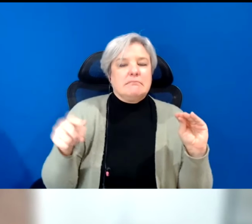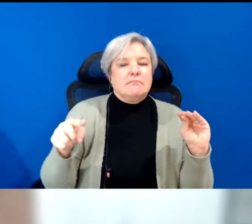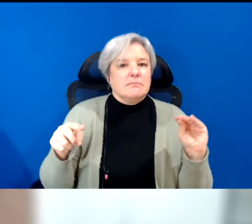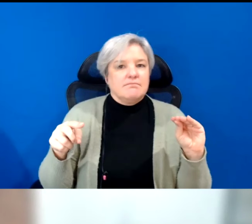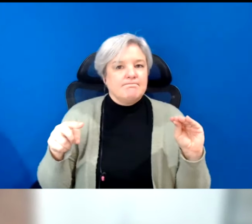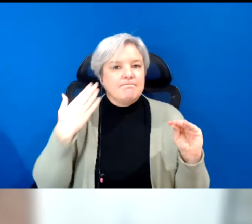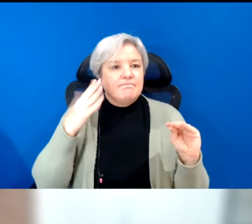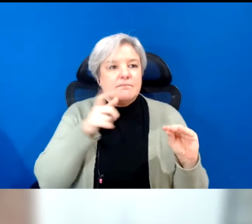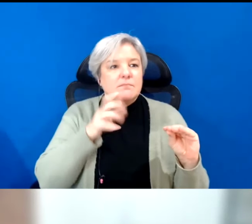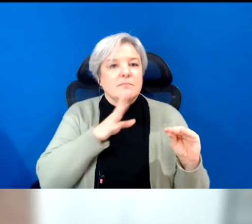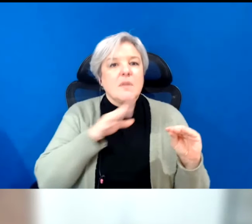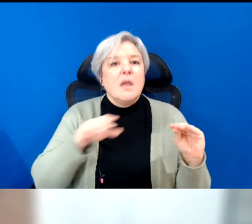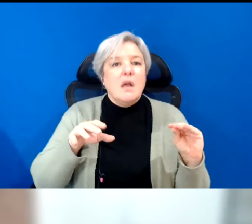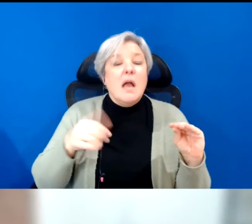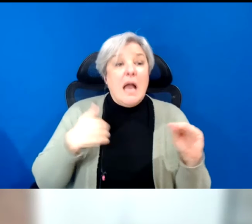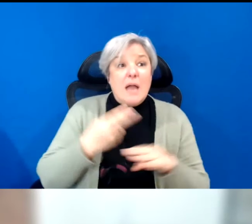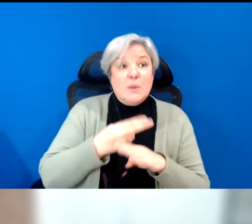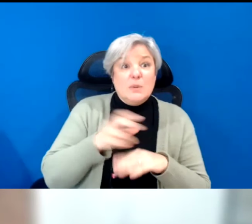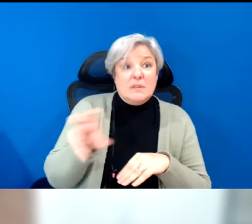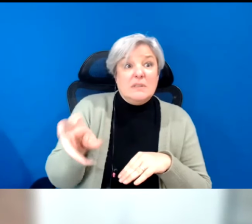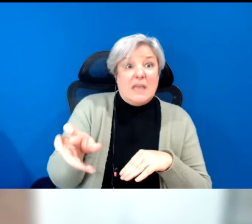I actually did use the canvas tool this semester and it worked fine. So am I.